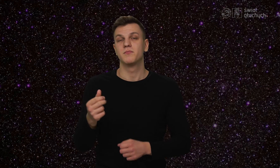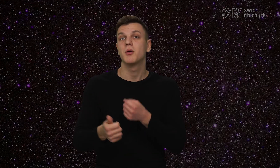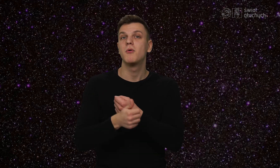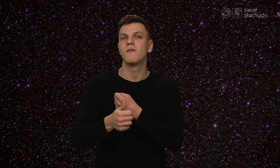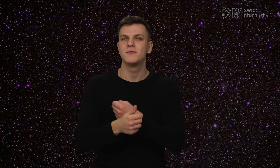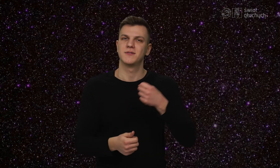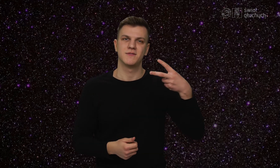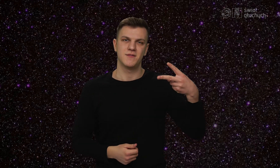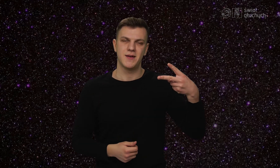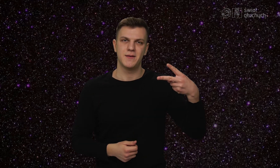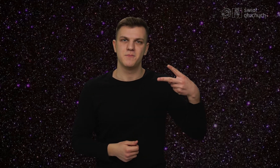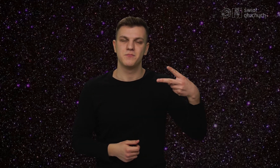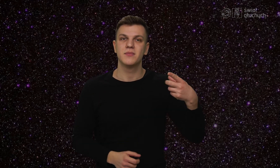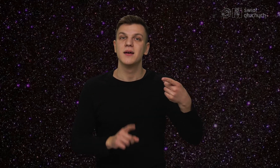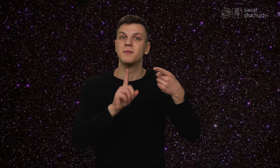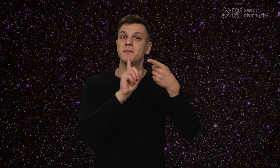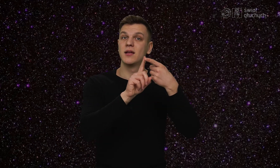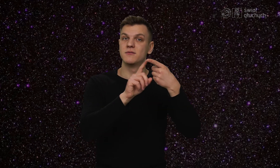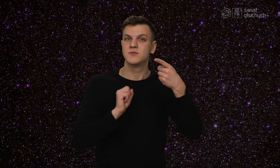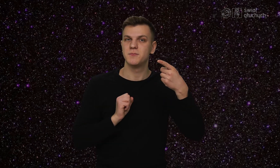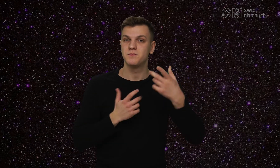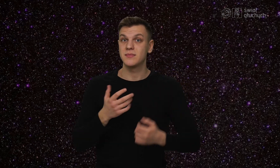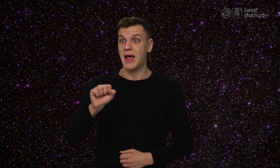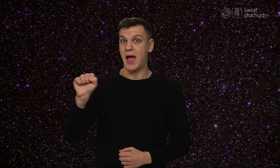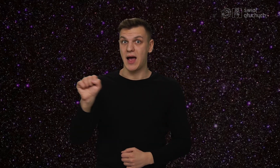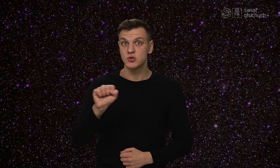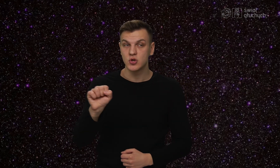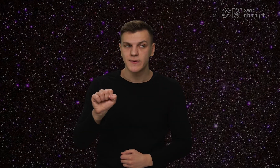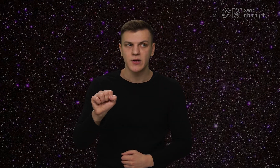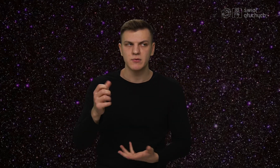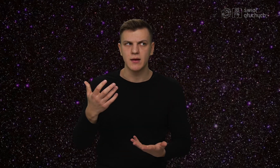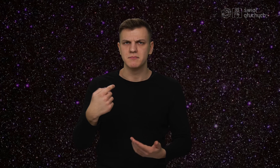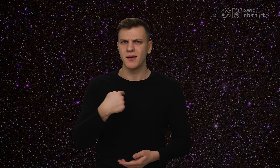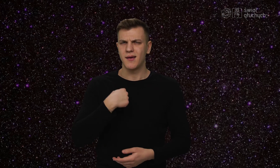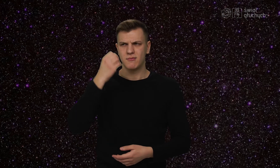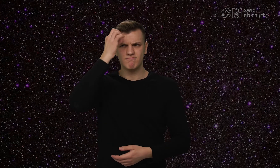there are two "problems" involved. What? First of all: when you see the word "astronaut" what do you think?